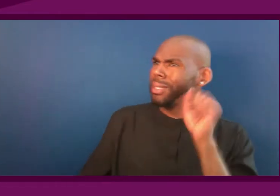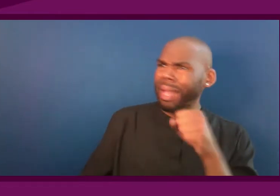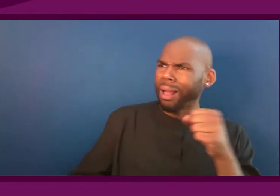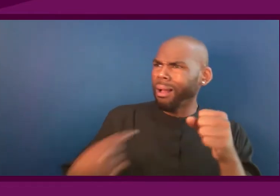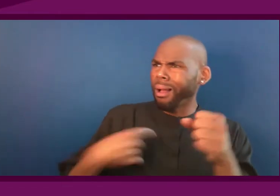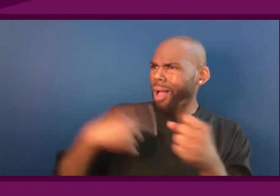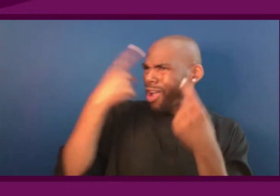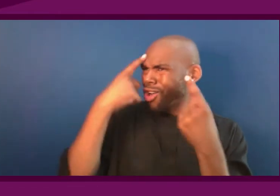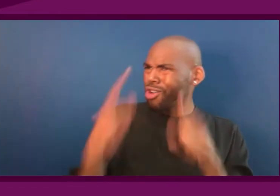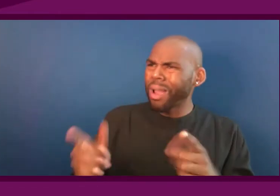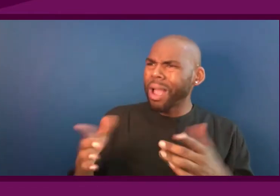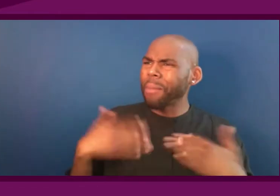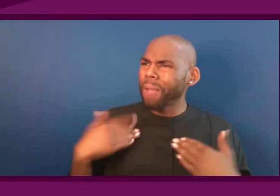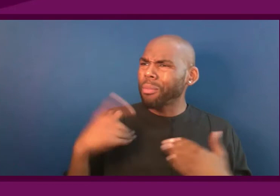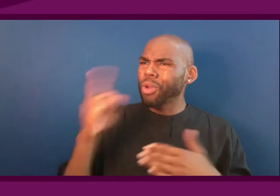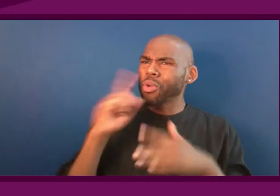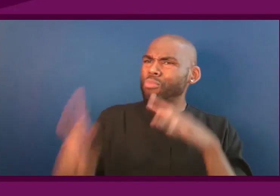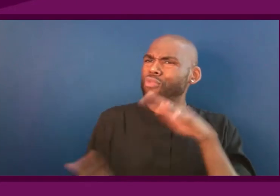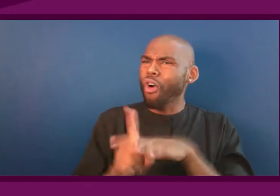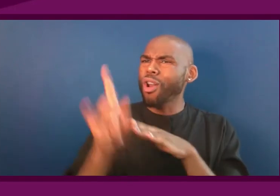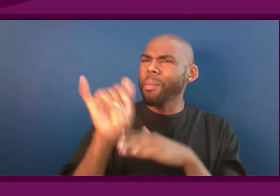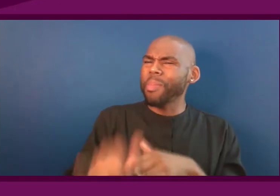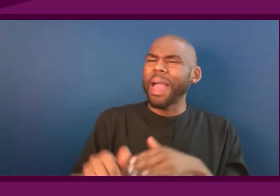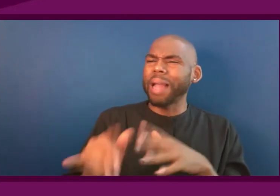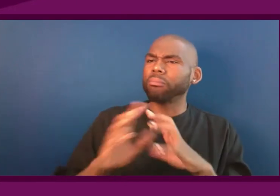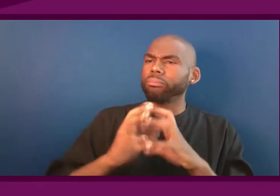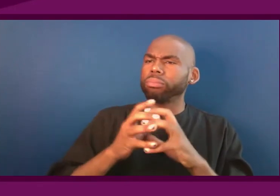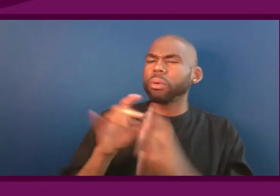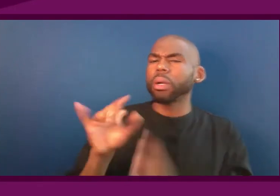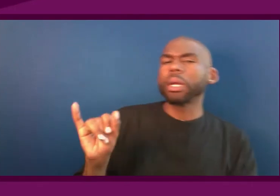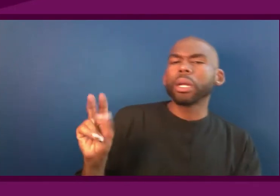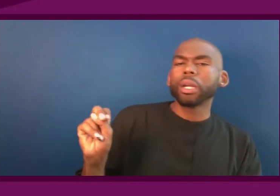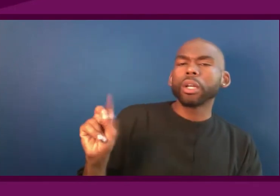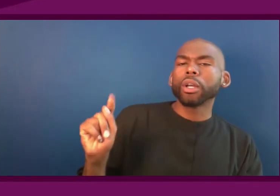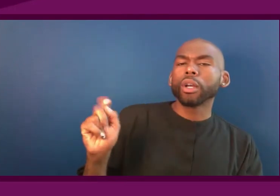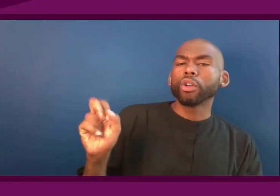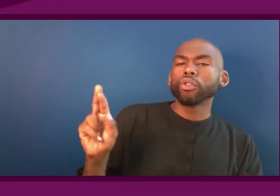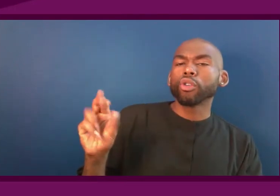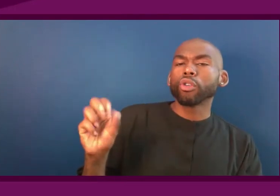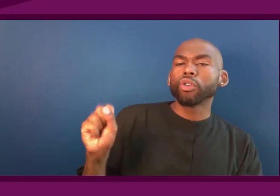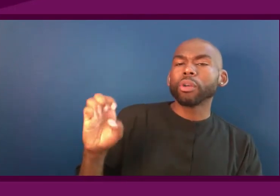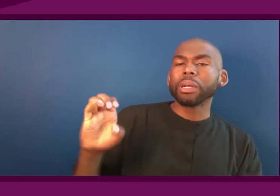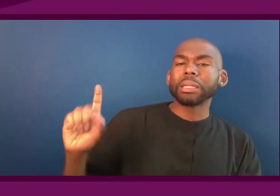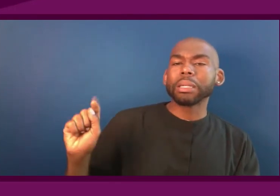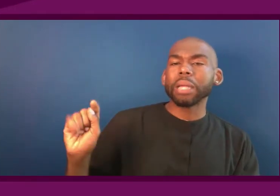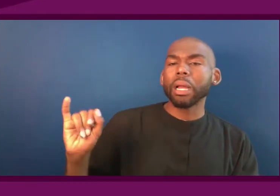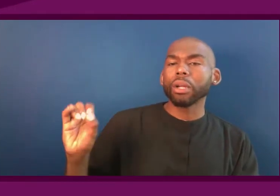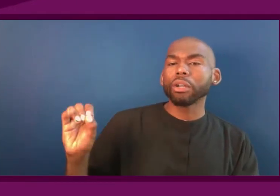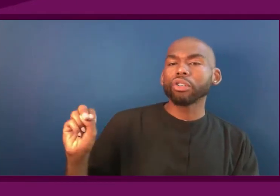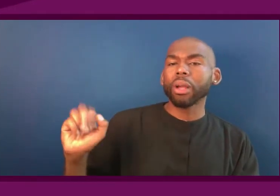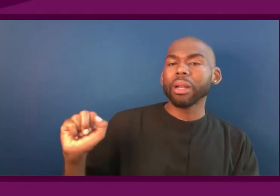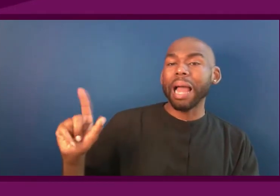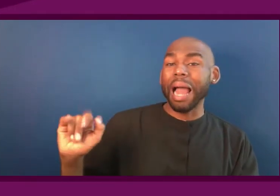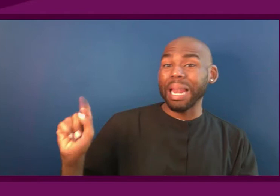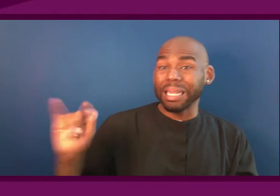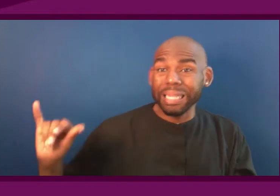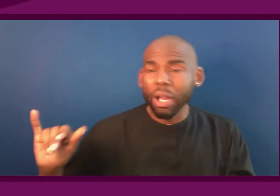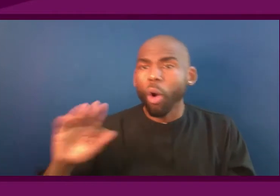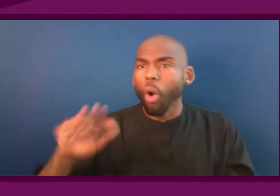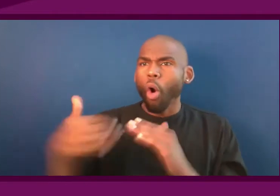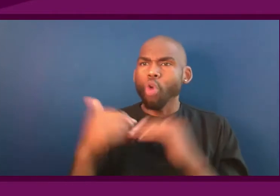black women or black trans individuals. In every single movement that there is, we really have to